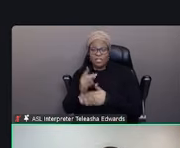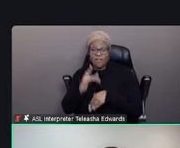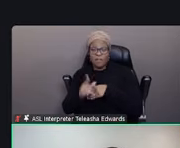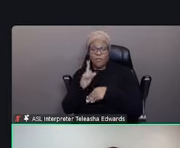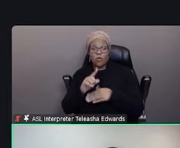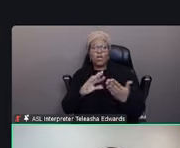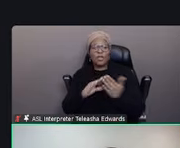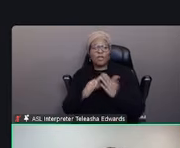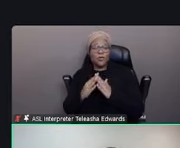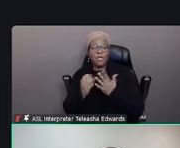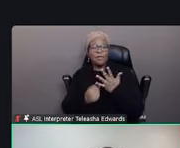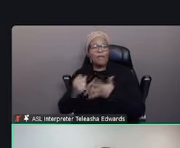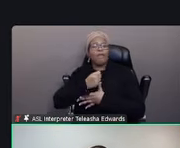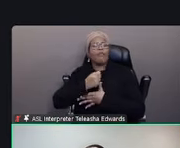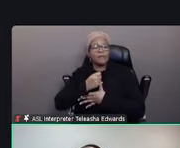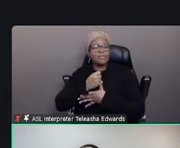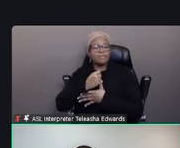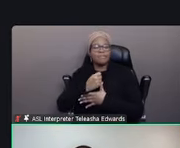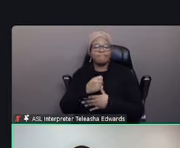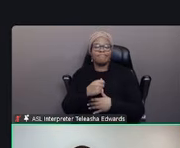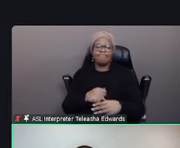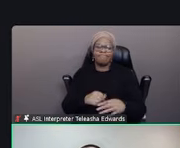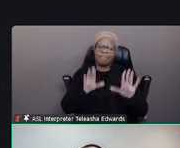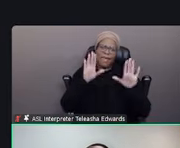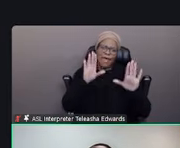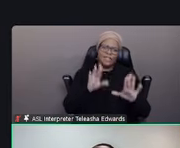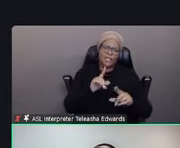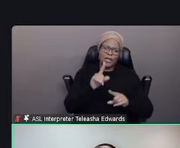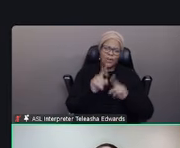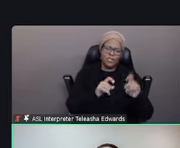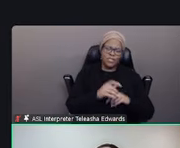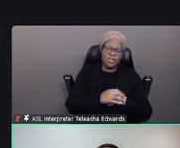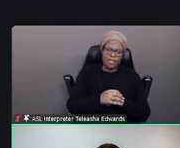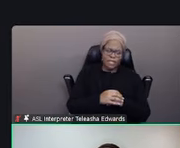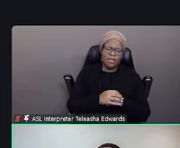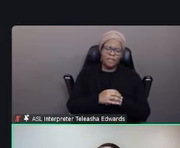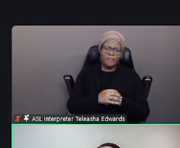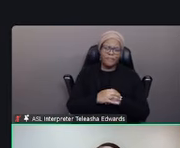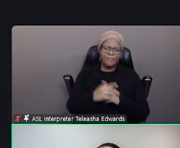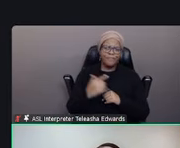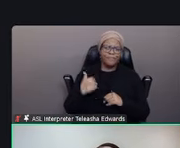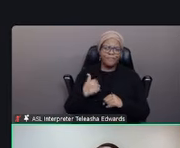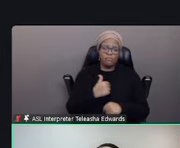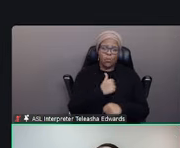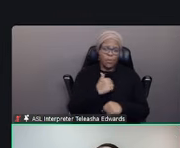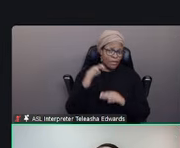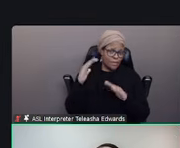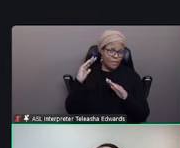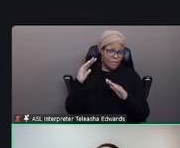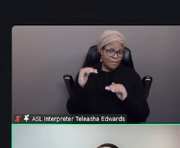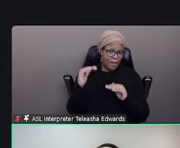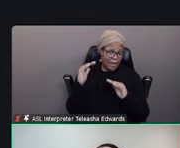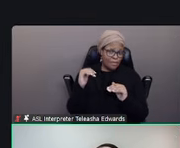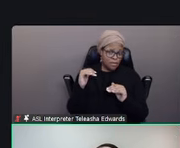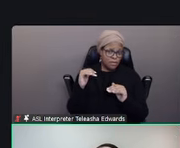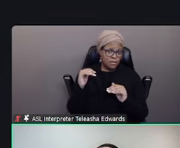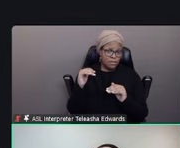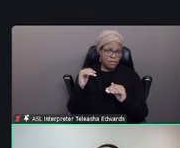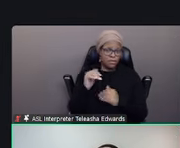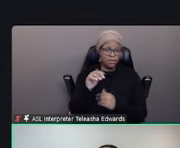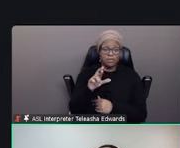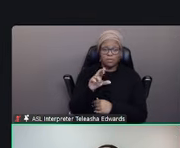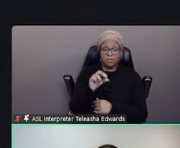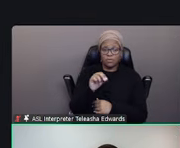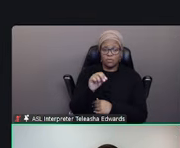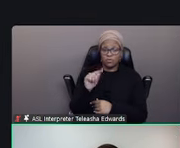That's an excellent question. Um, and we do expect that uh the roots hubs with the lead